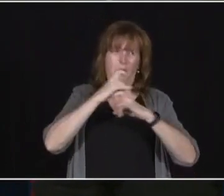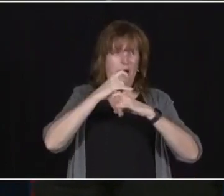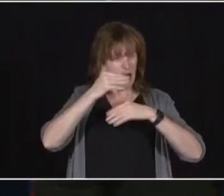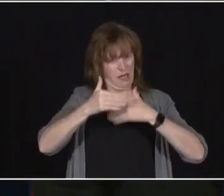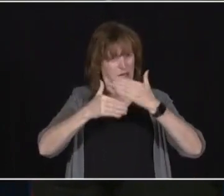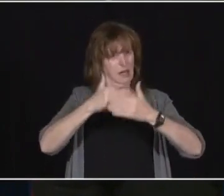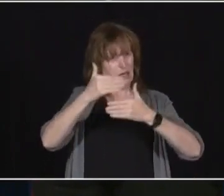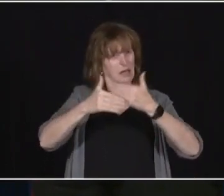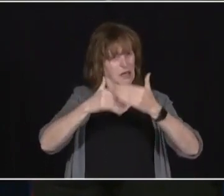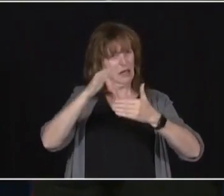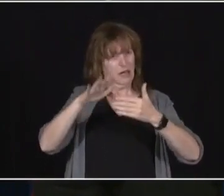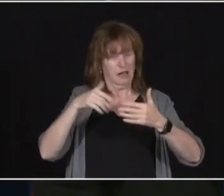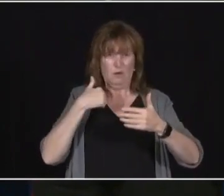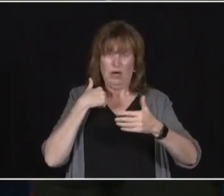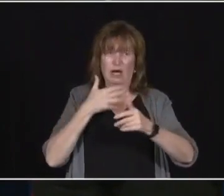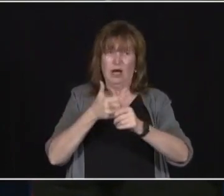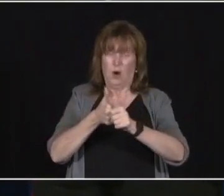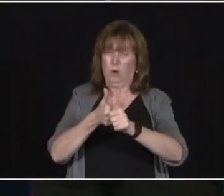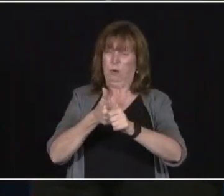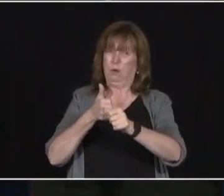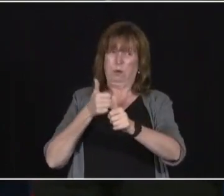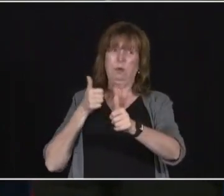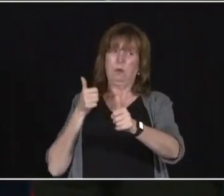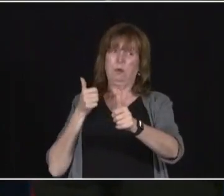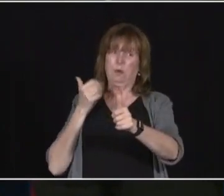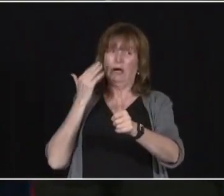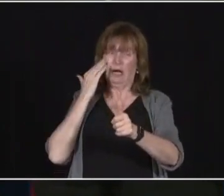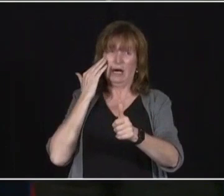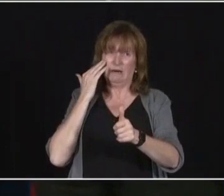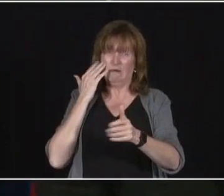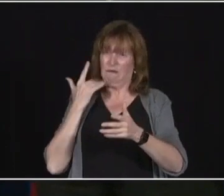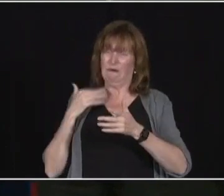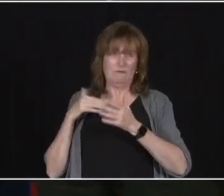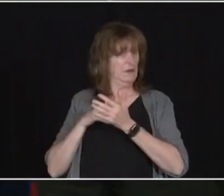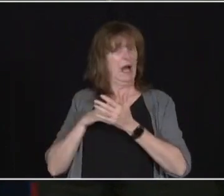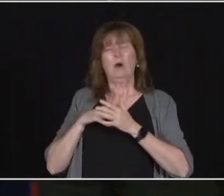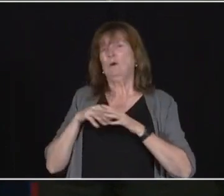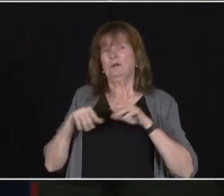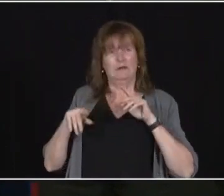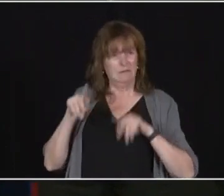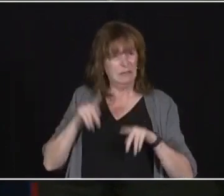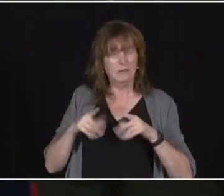We have several thousand behind in that. I know people are awaiting cancer surgery, heart surgery.